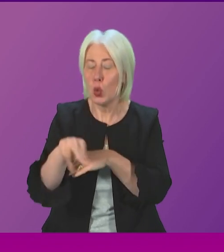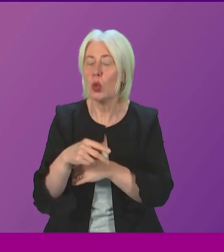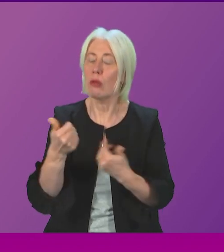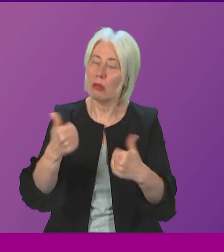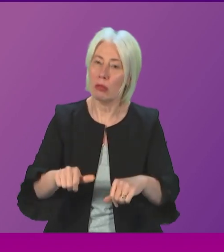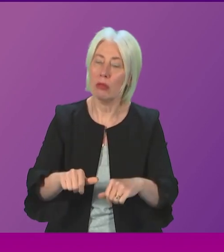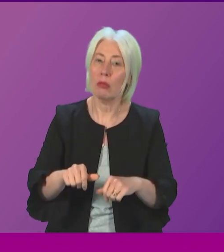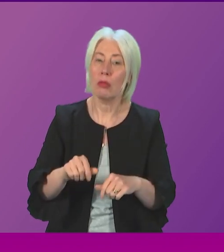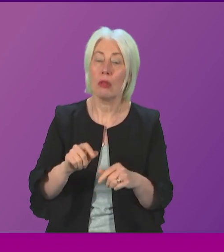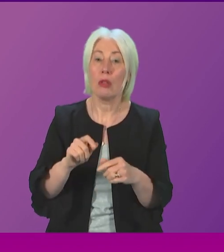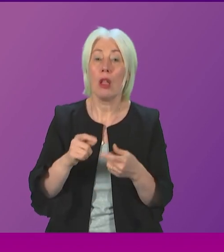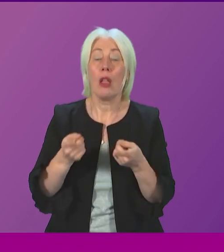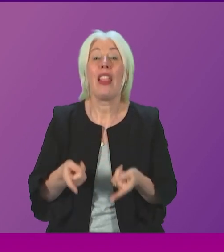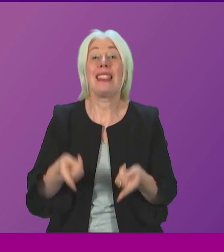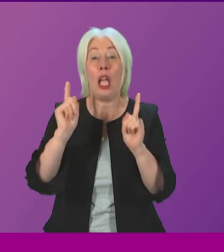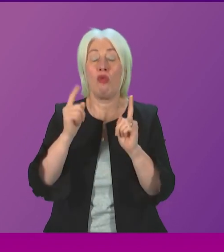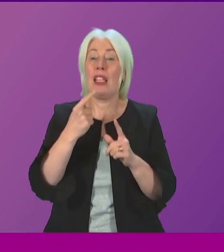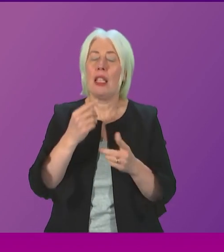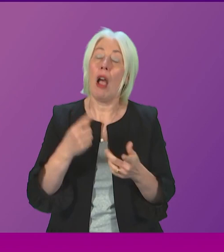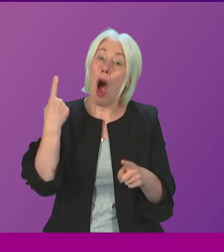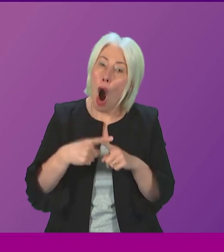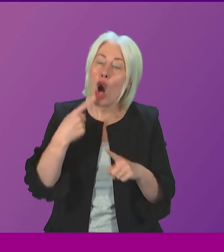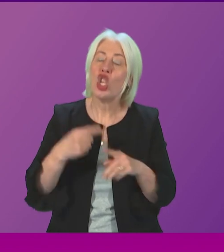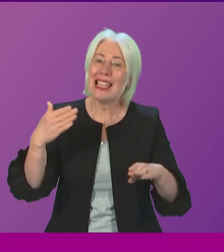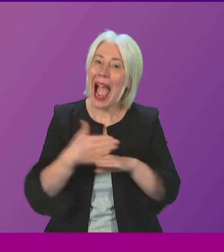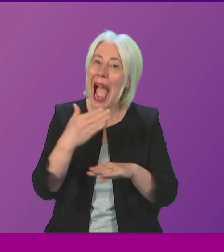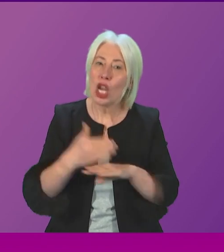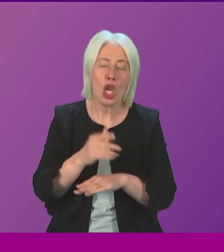Cabinet Secretary for Education and Skills finally agreed that urgent action—not more